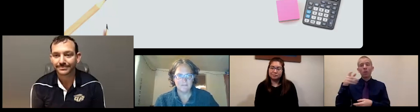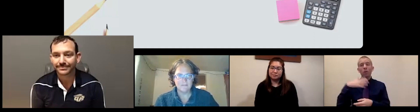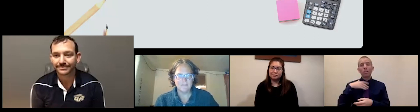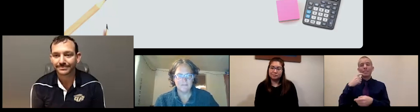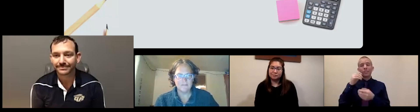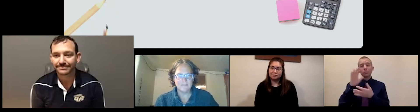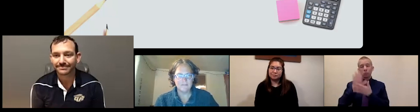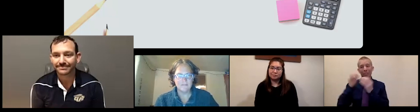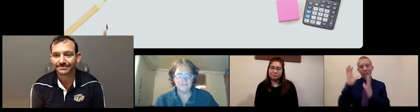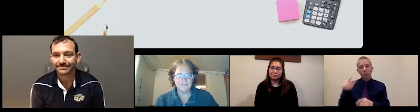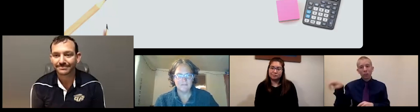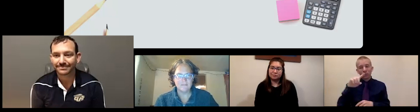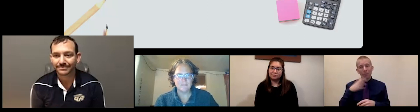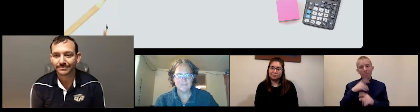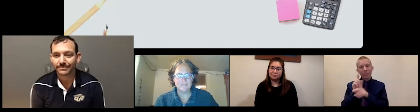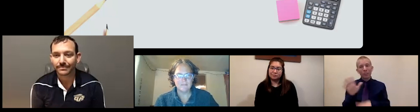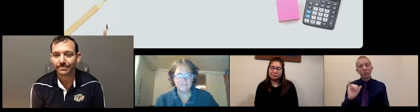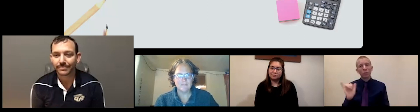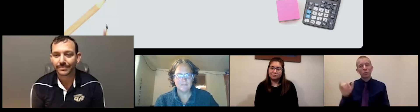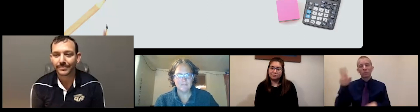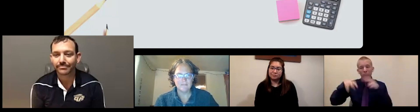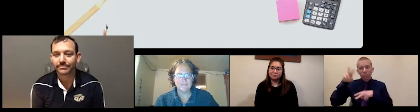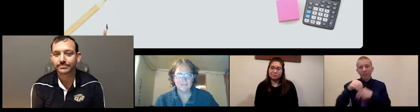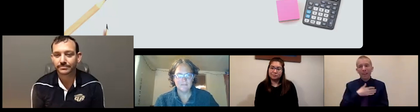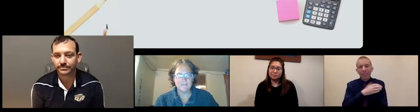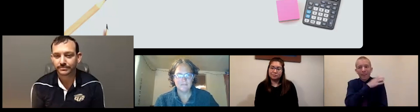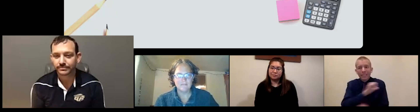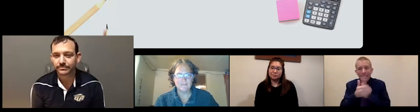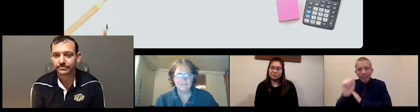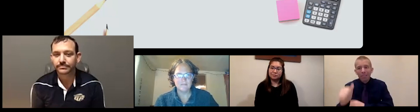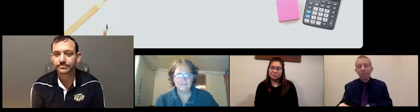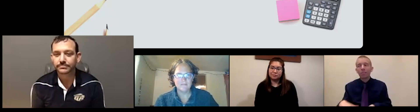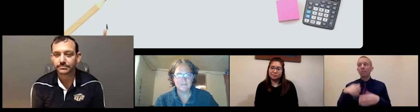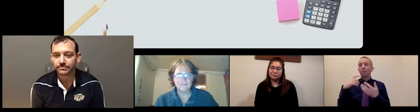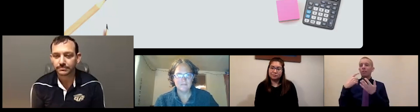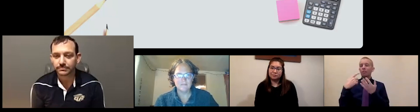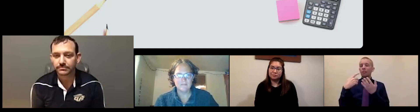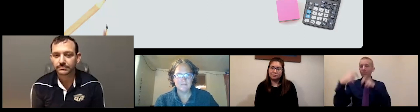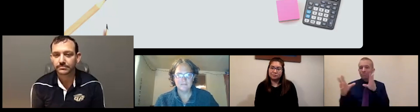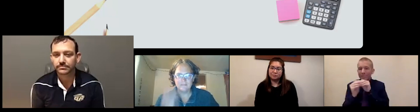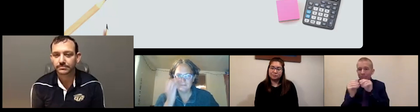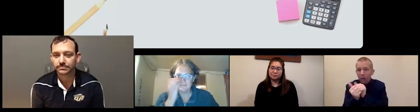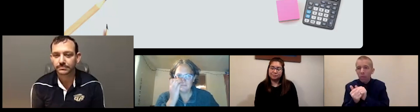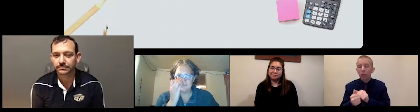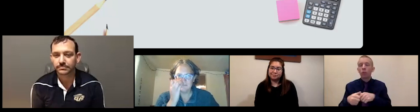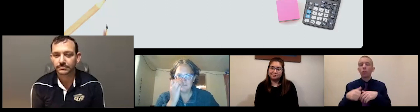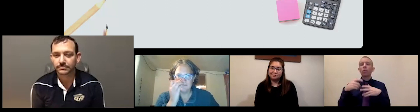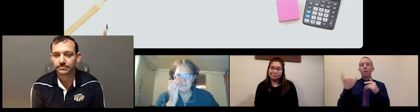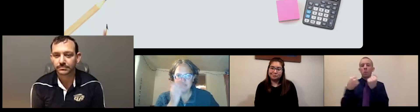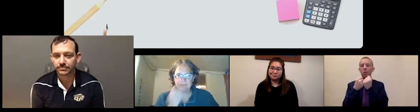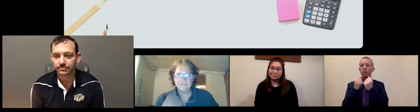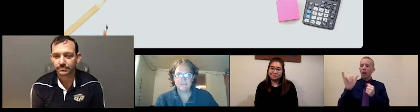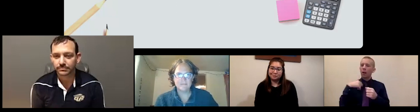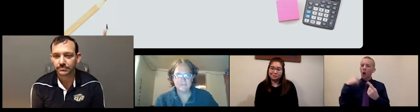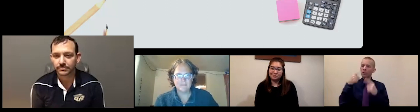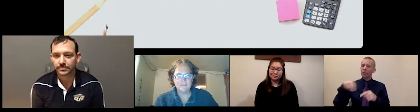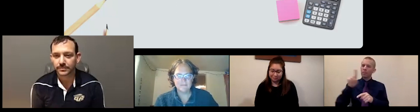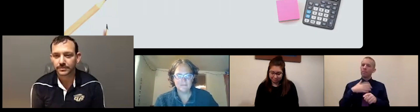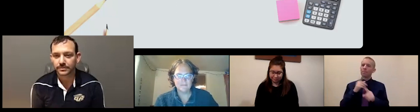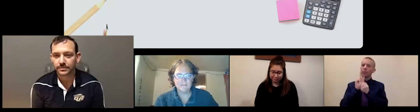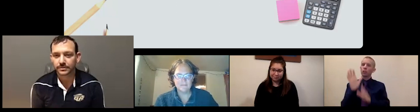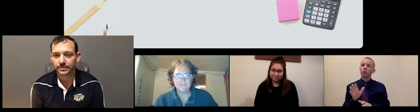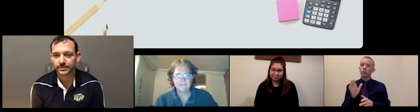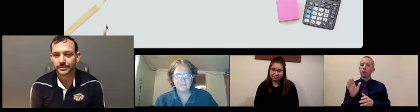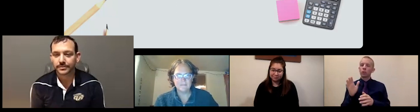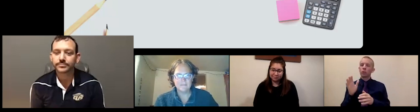They observed my clinical skills and we had meetings, and with their support I consider them my mentors too.